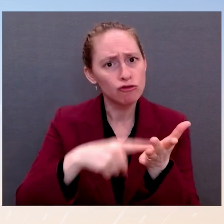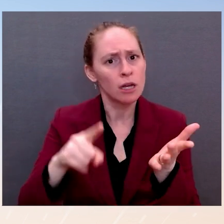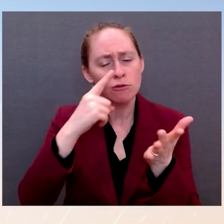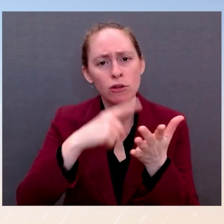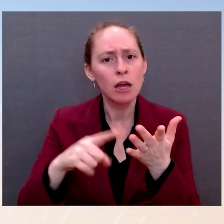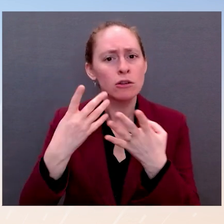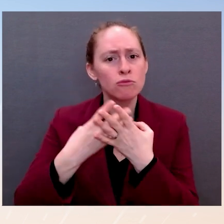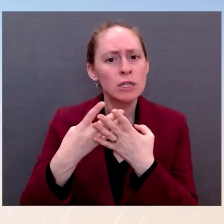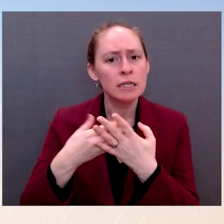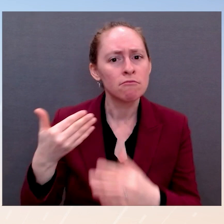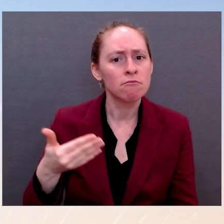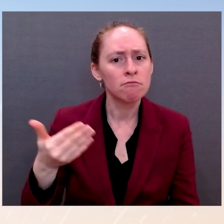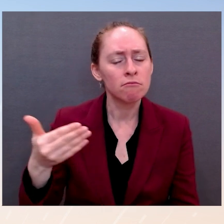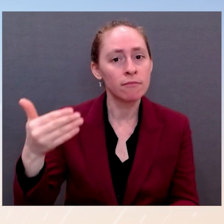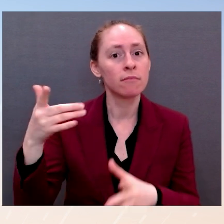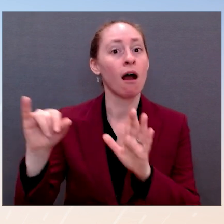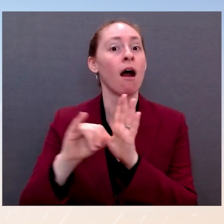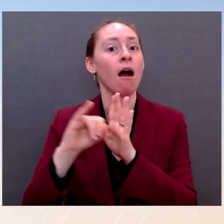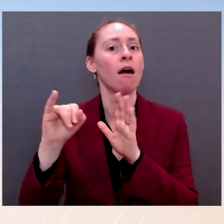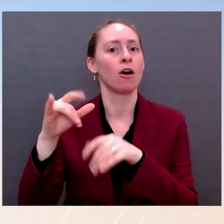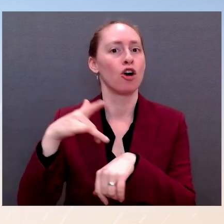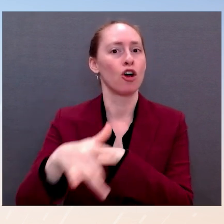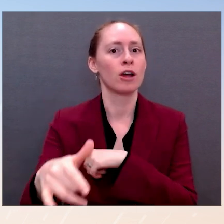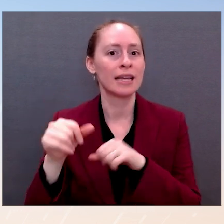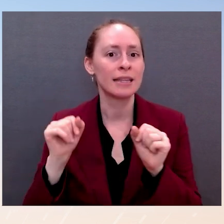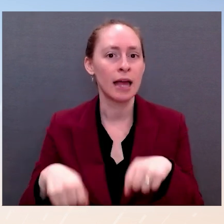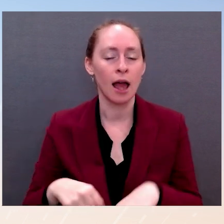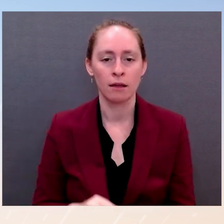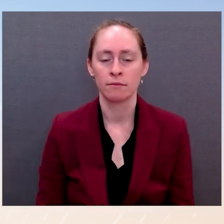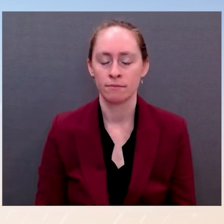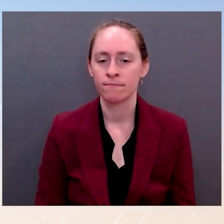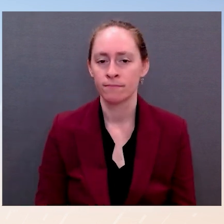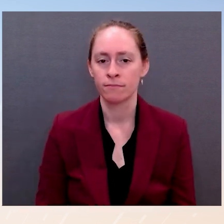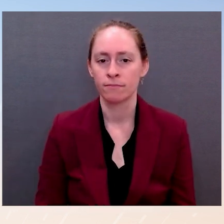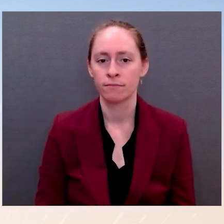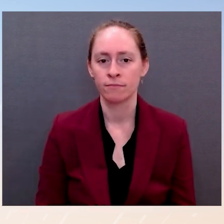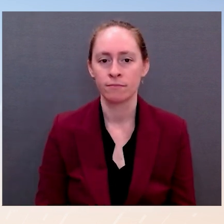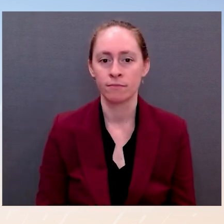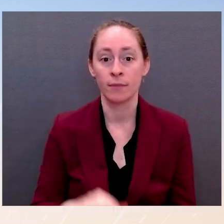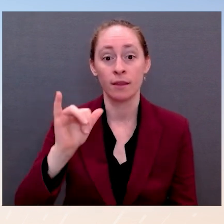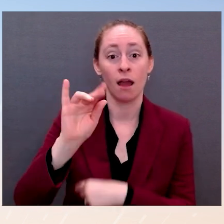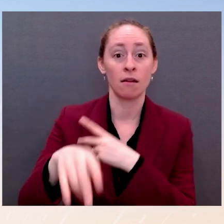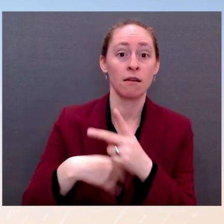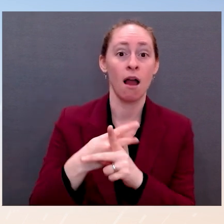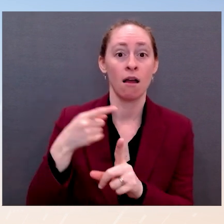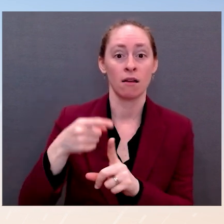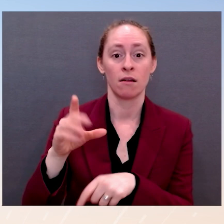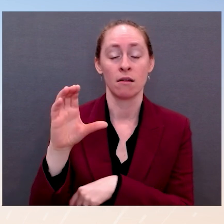and it can do something about it that's really important to do. And the screening test for colorectal cancer,